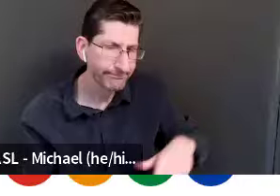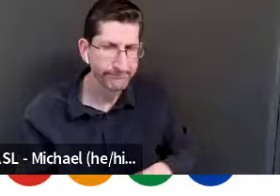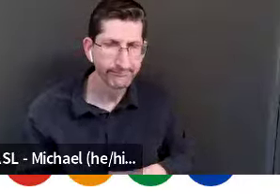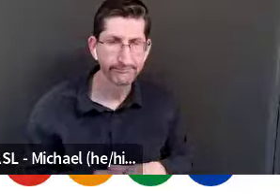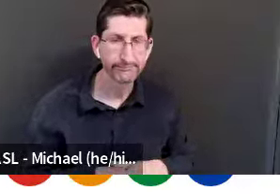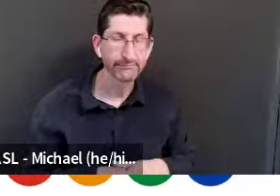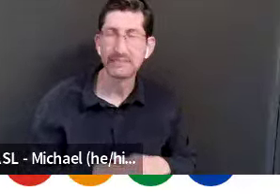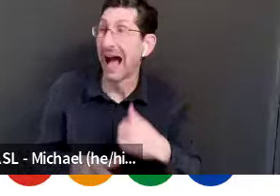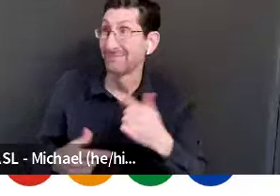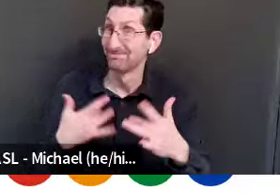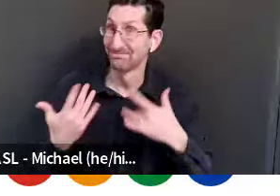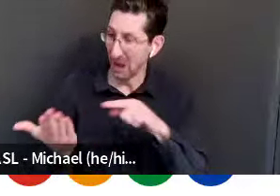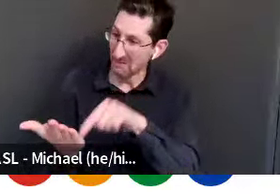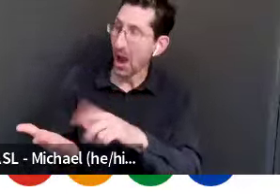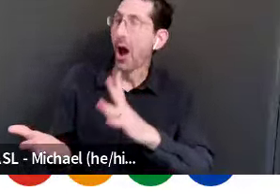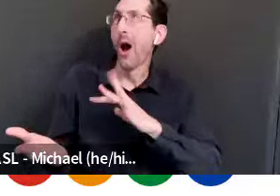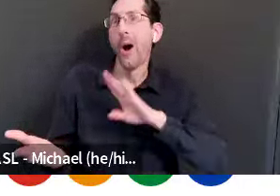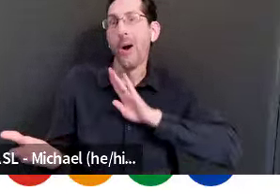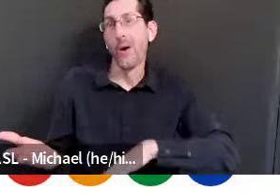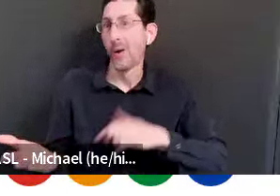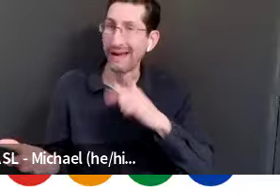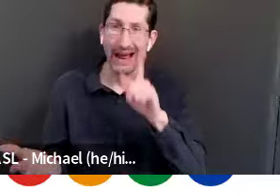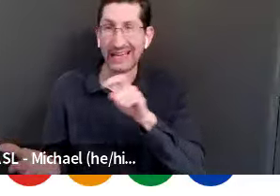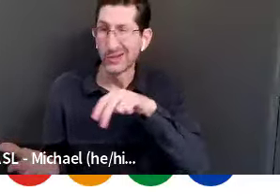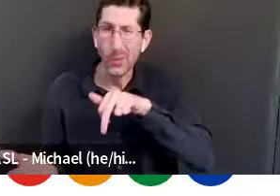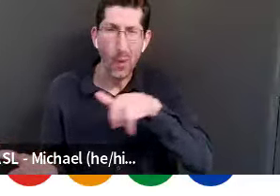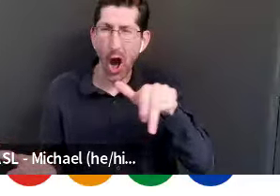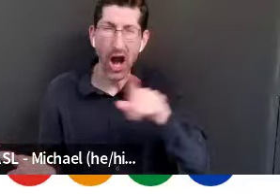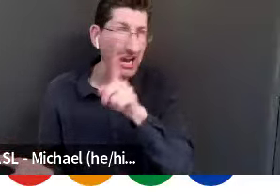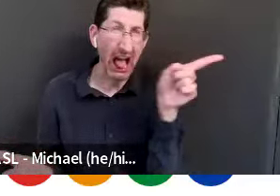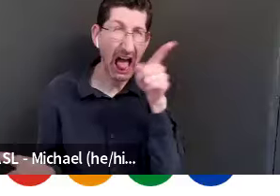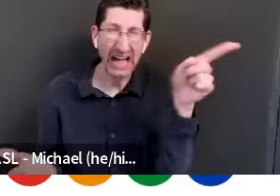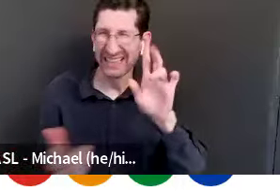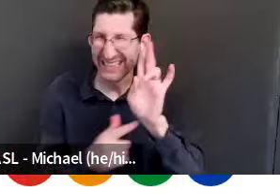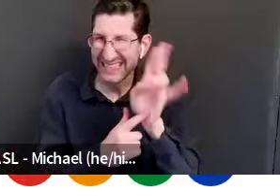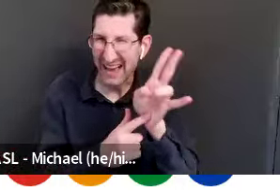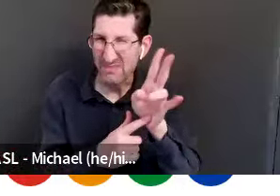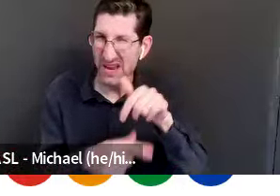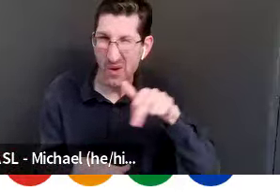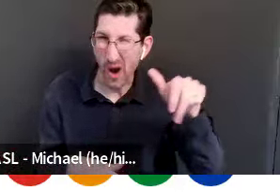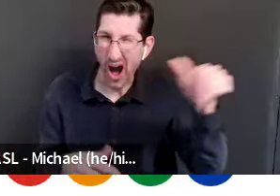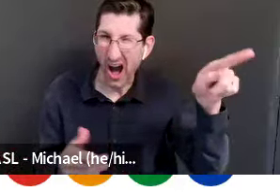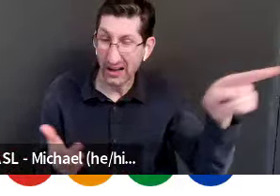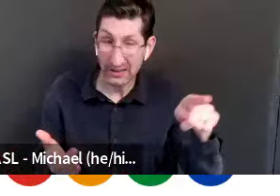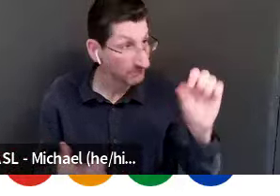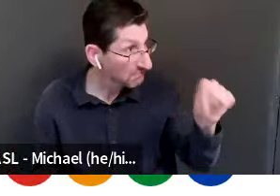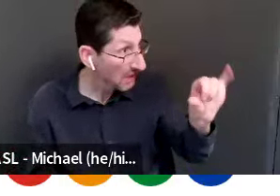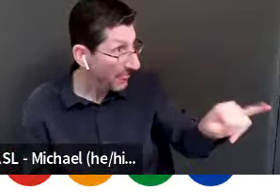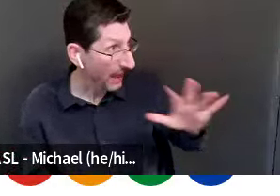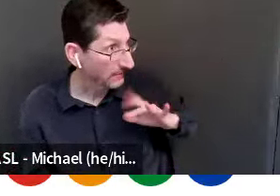YES, UBER. JUST EXCITED.